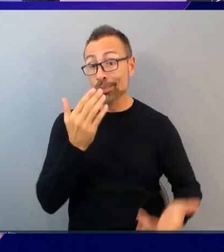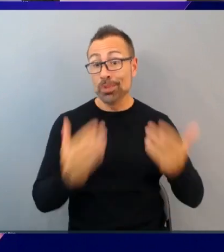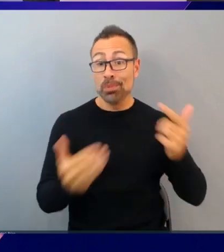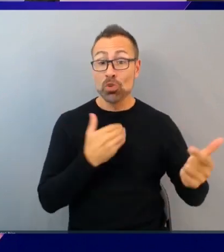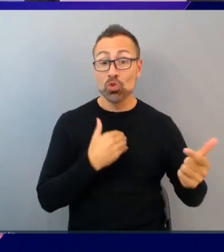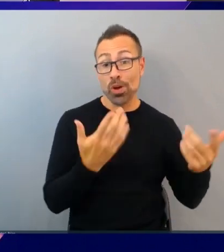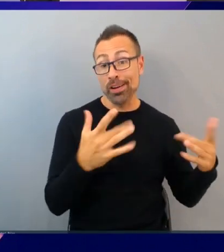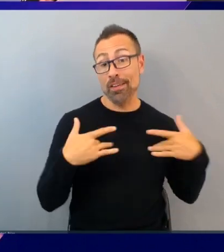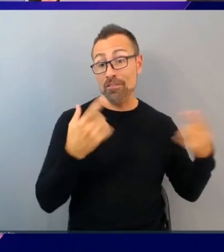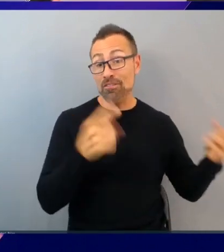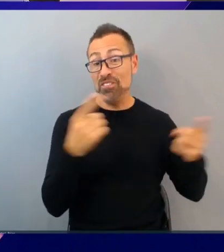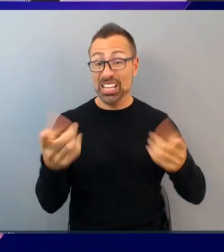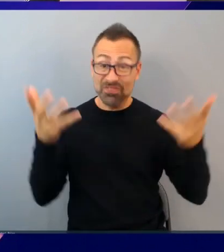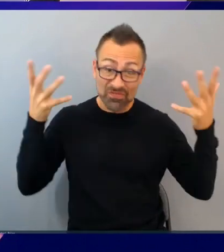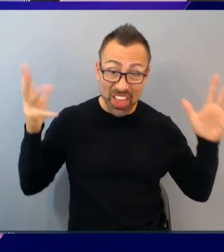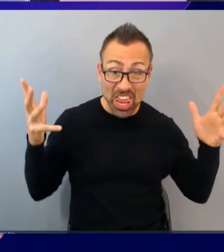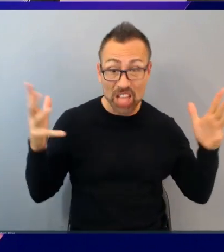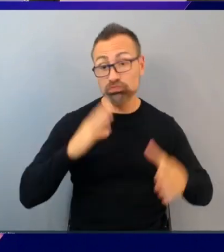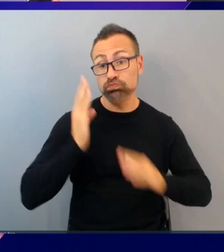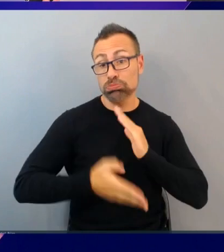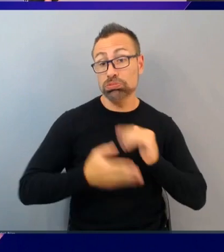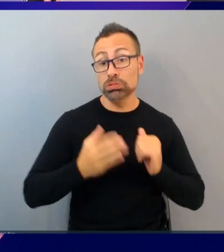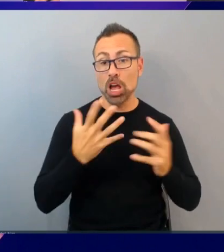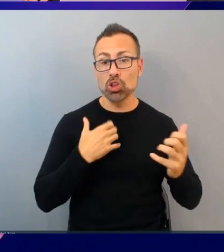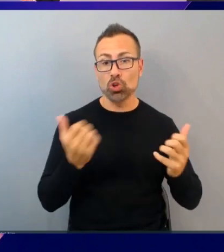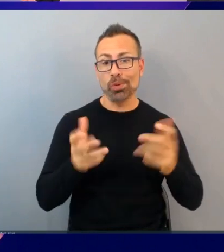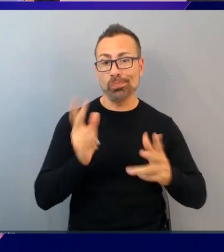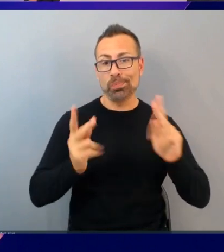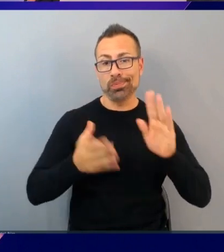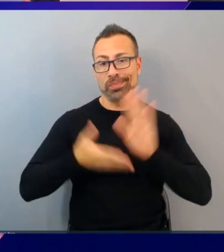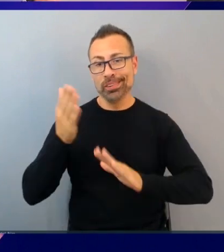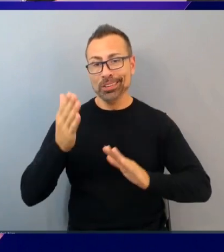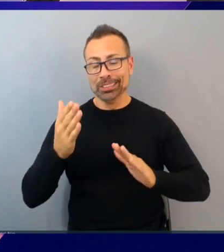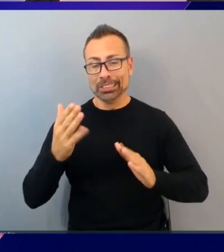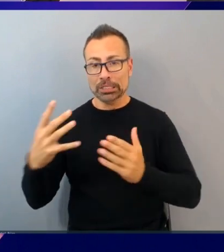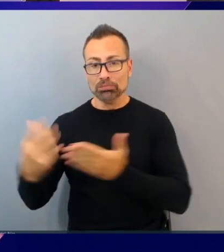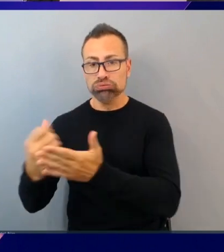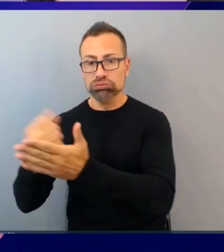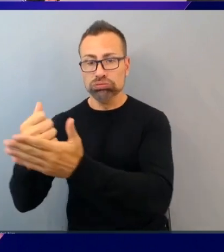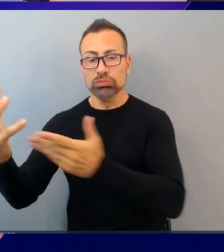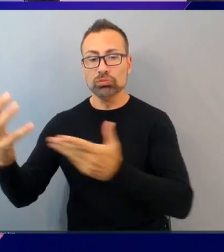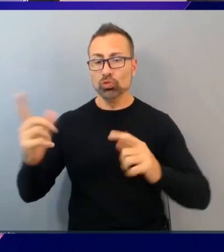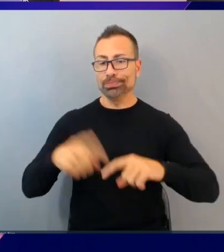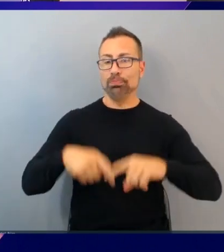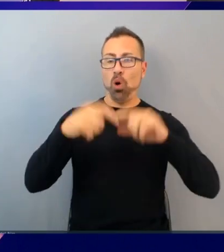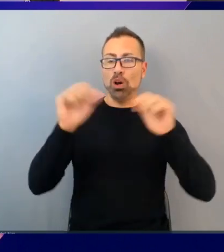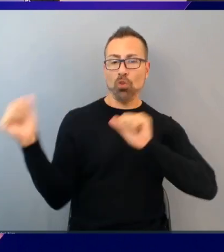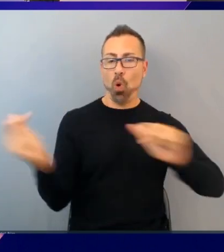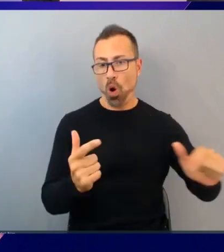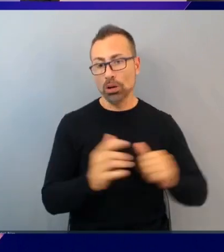in between those rounds? Yeah, it makes it really easy to control bulk actions or actions for a single user-